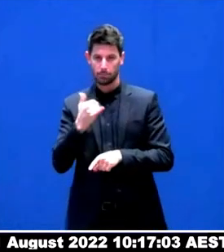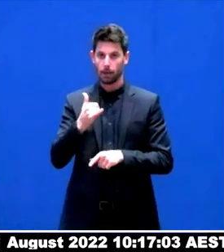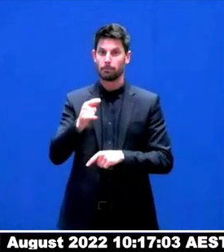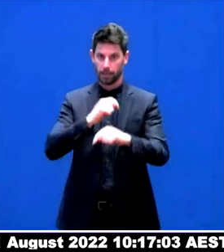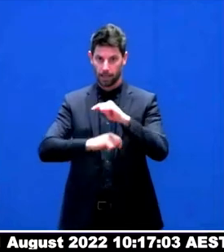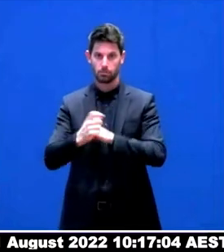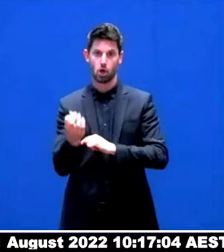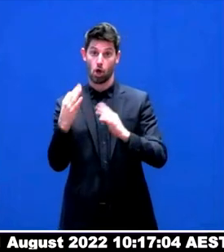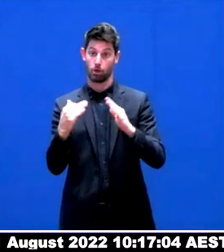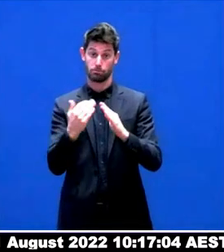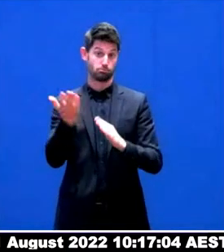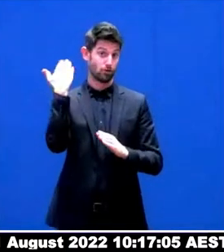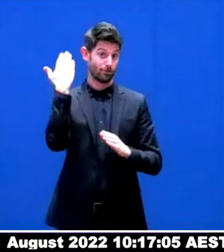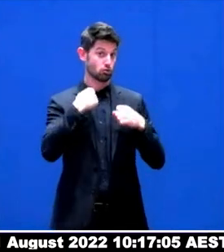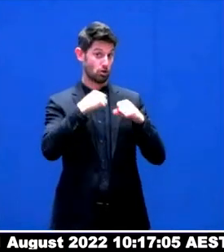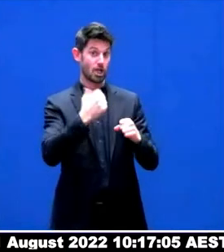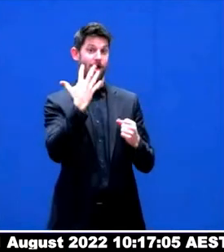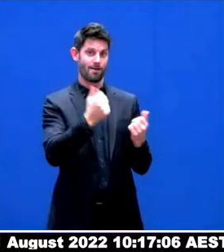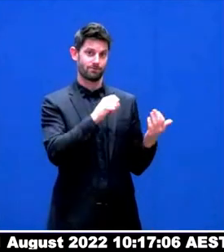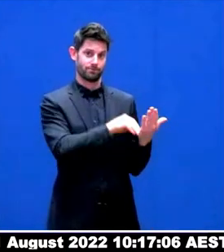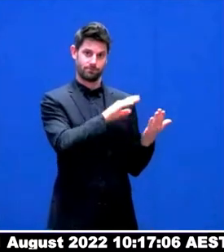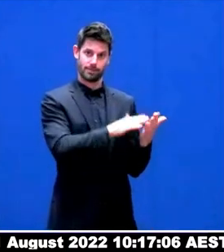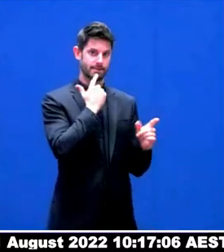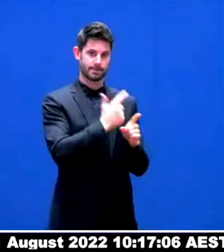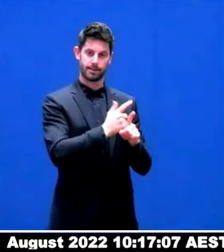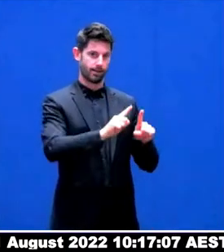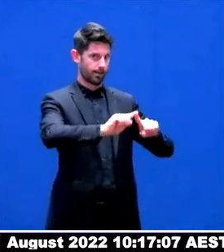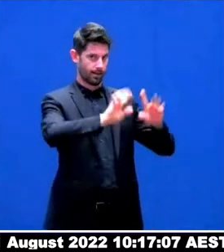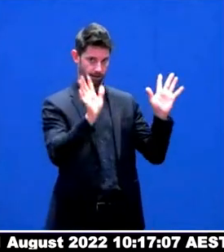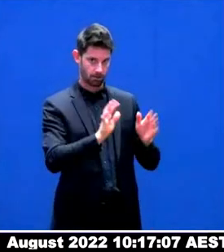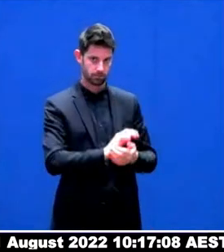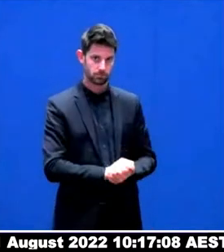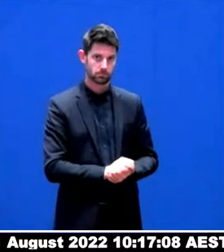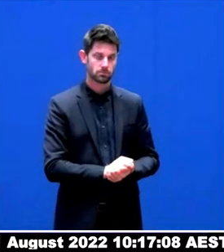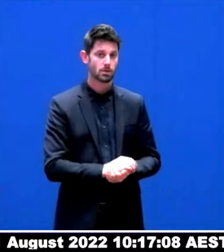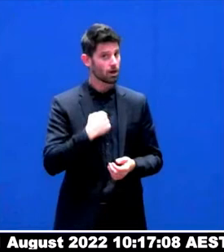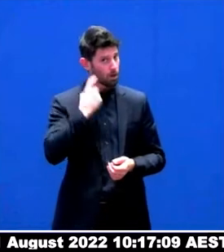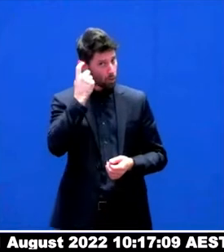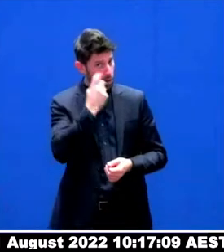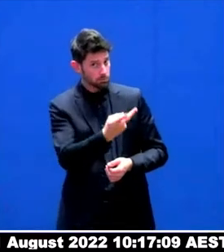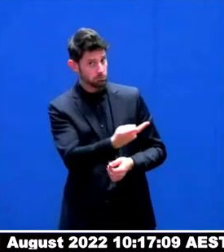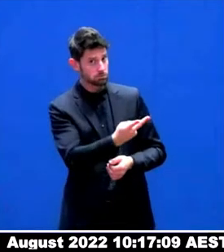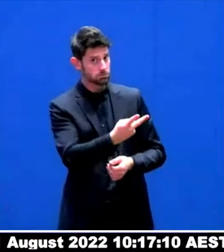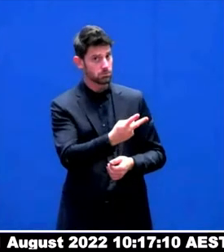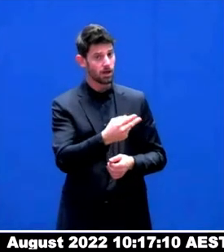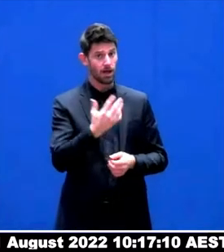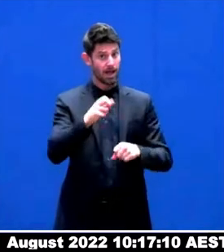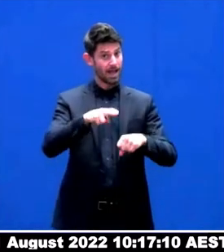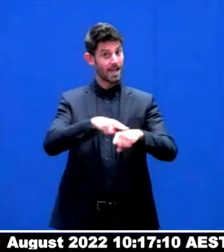Now, in your work within the Department, are either of you aware of whether a national quality framework was developed?